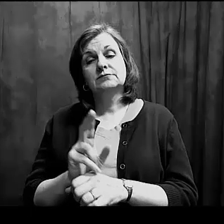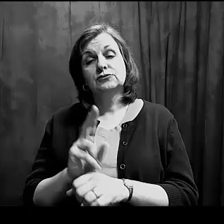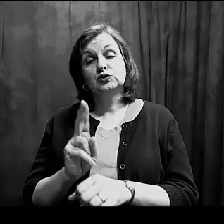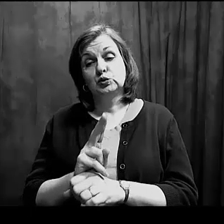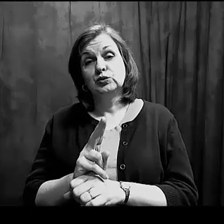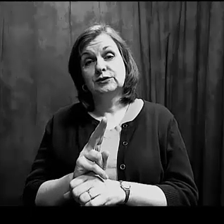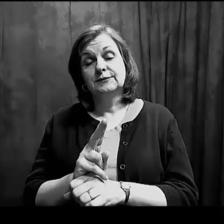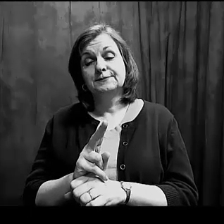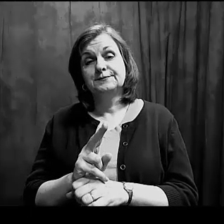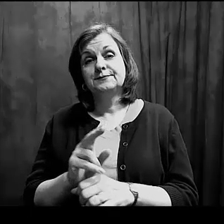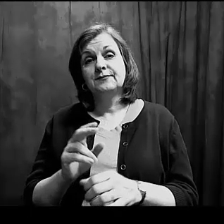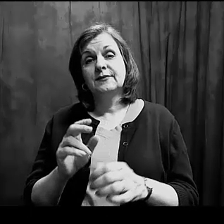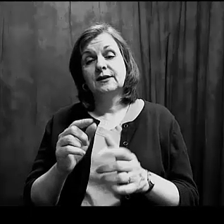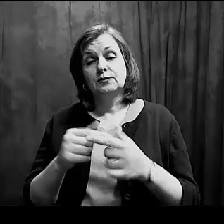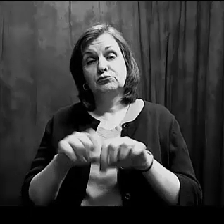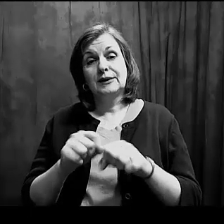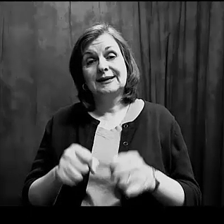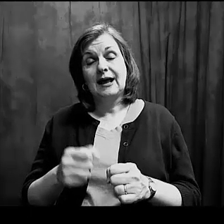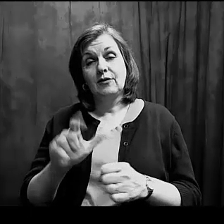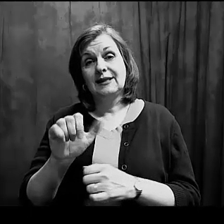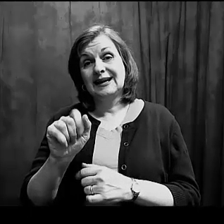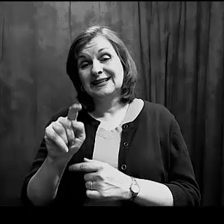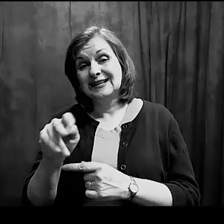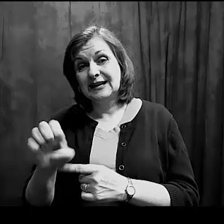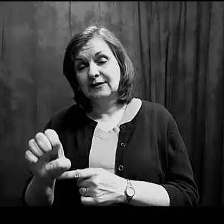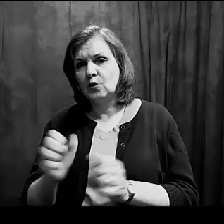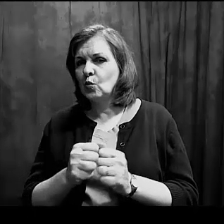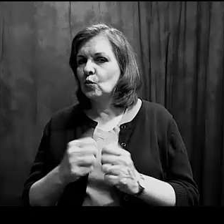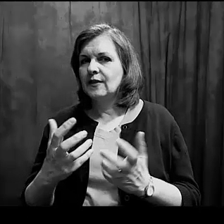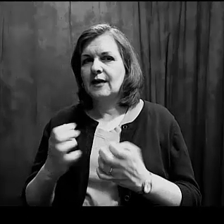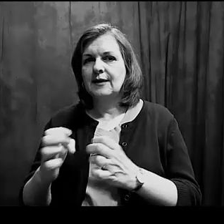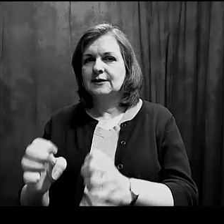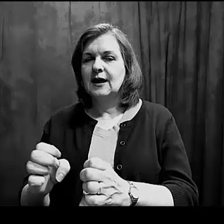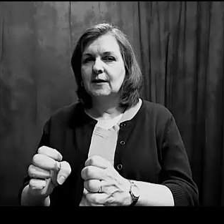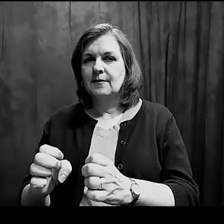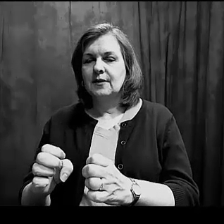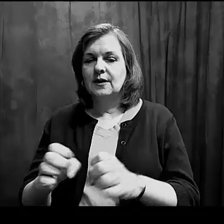without the enzyme it takes a huge amount of energy to come in and actually break that bond